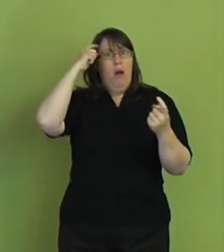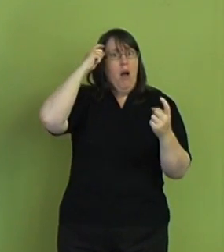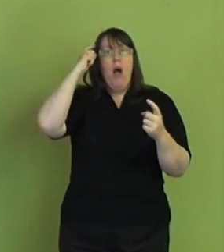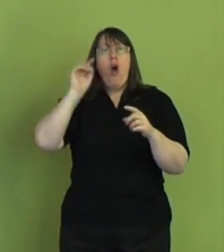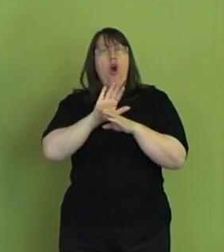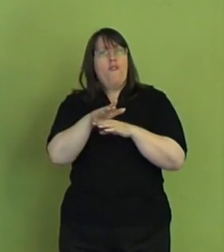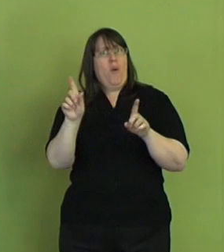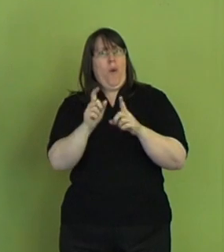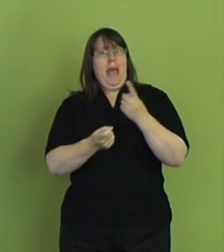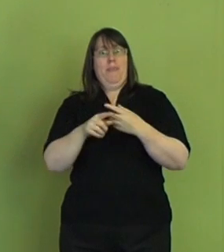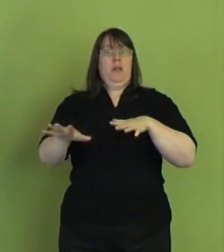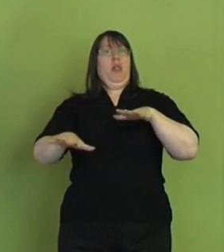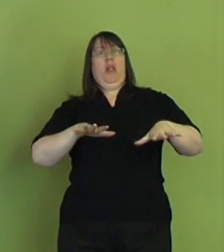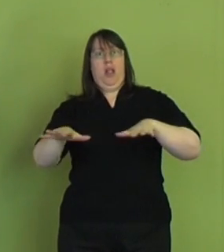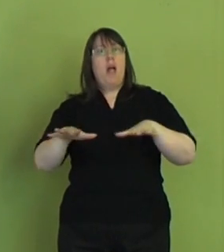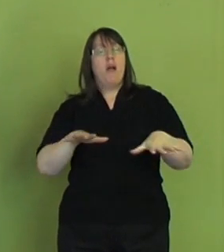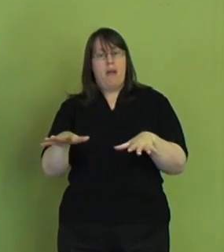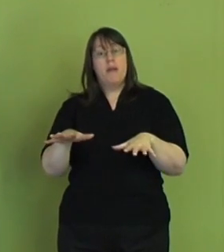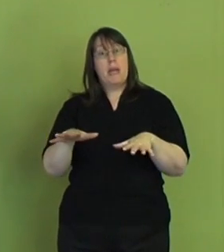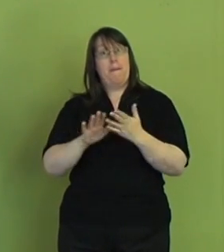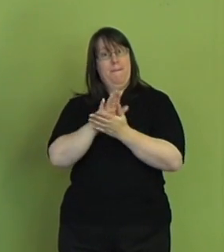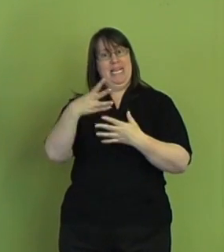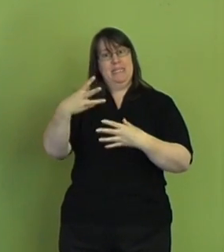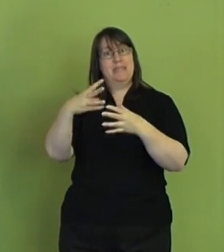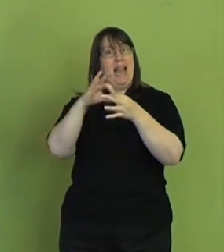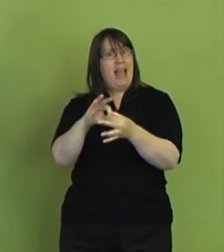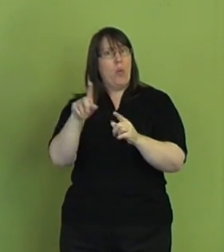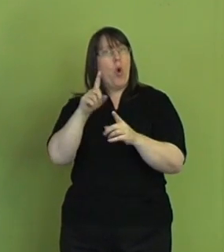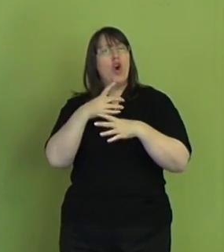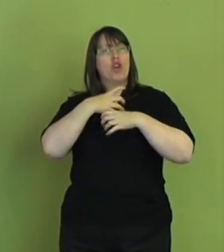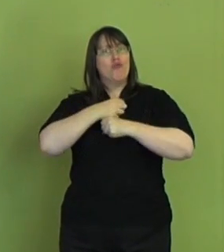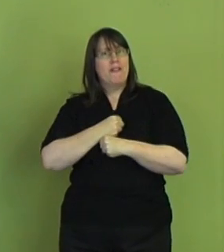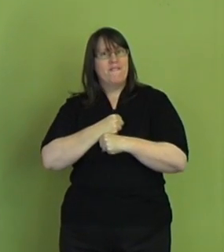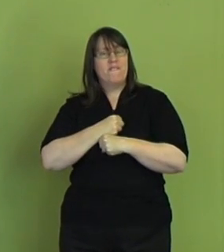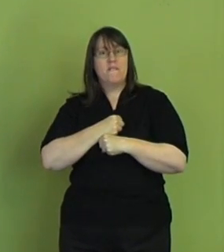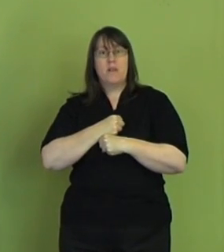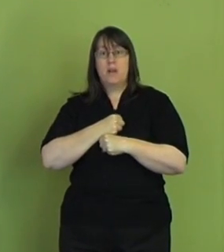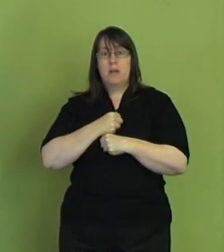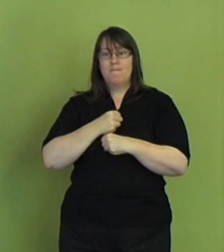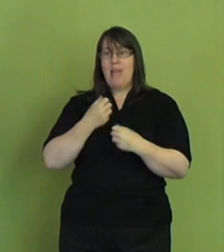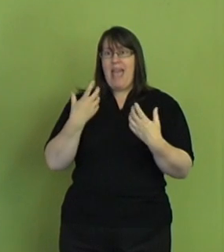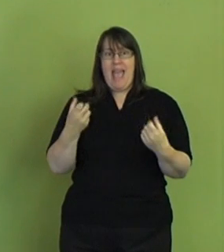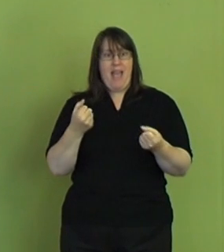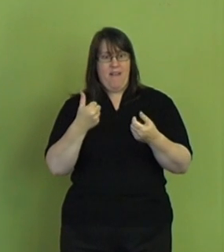and from that has come grief in terms of the loss of routine,